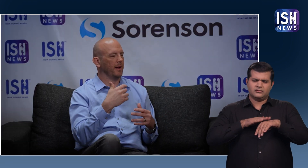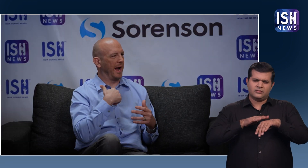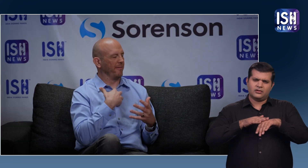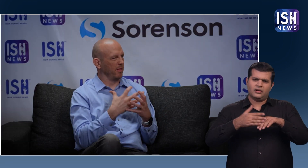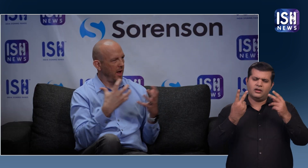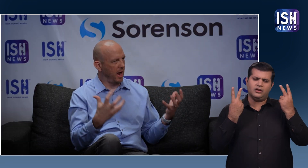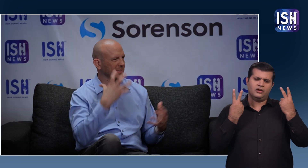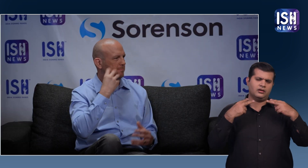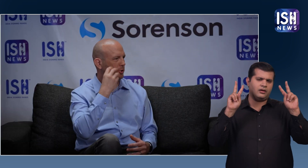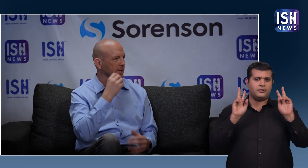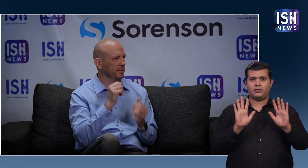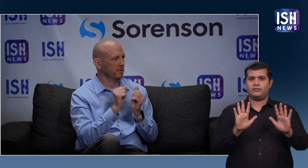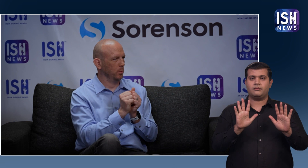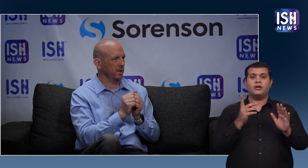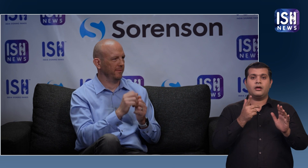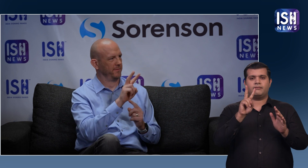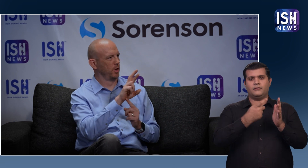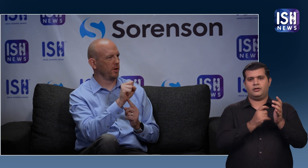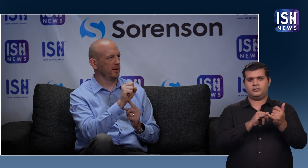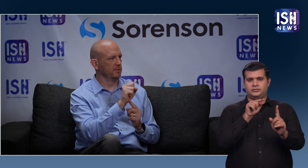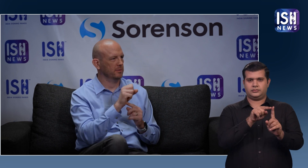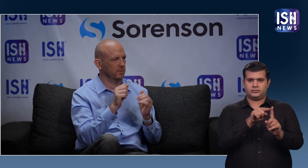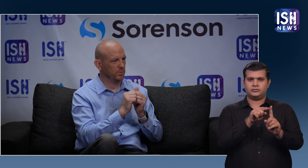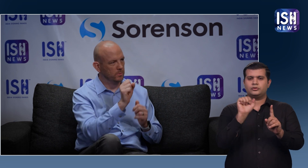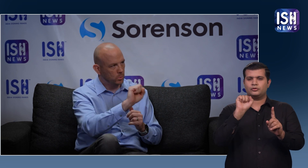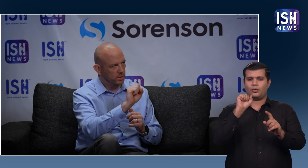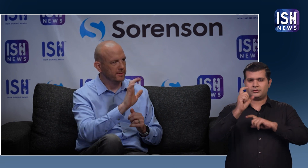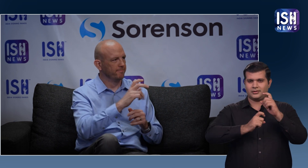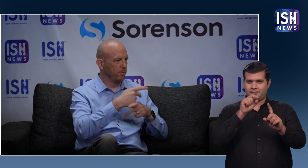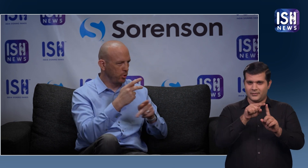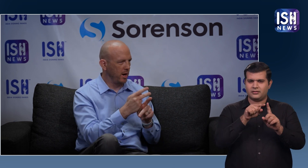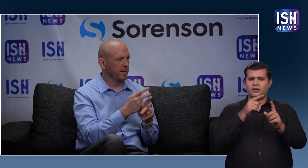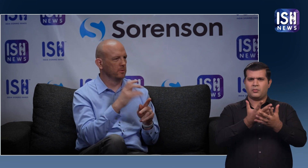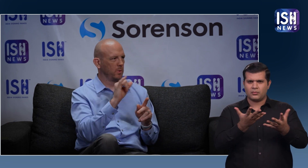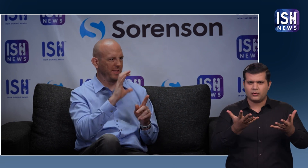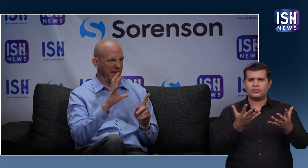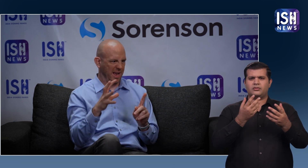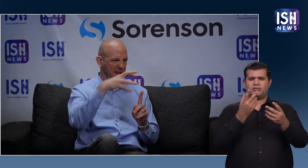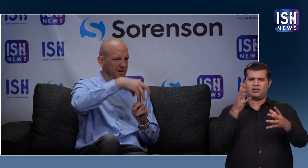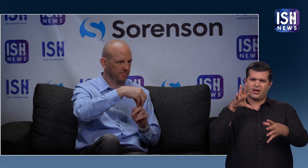I have a lot of experience with VRS, with Sorenson's products,